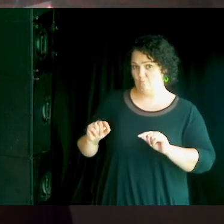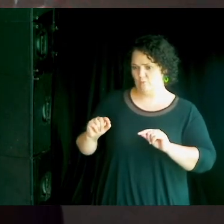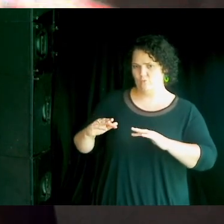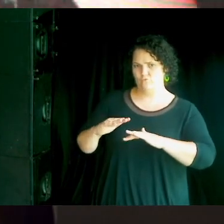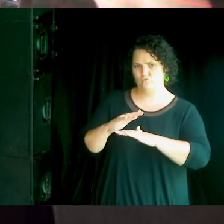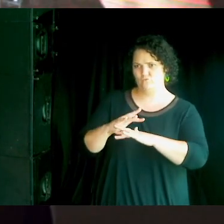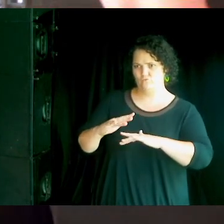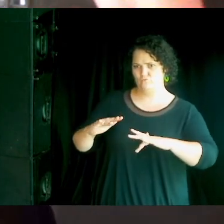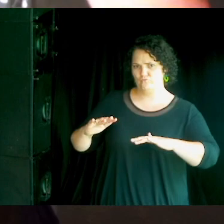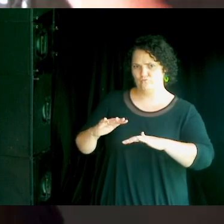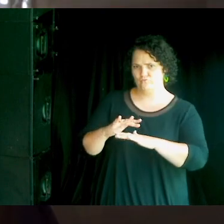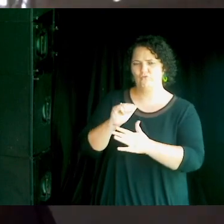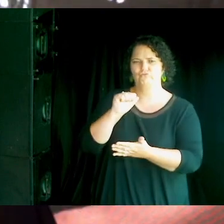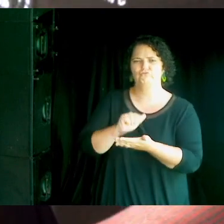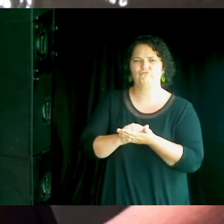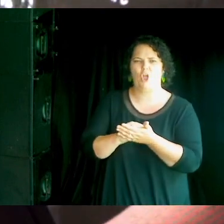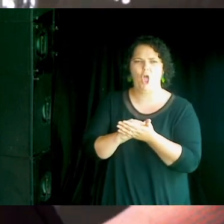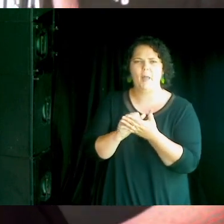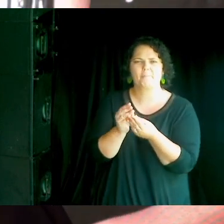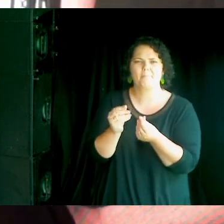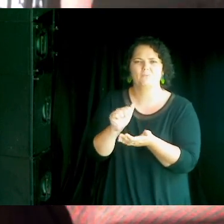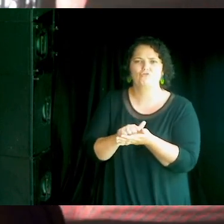at the right consistency so I will put that one